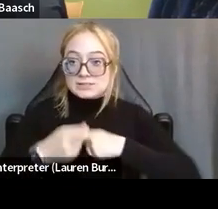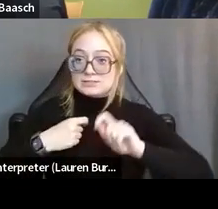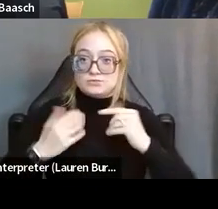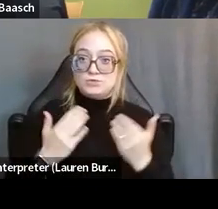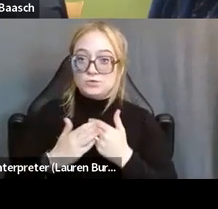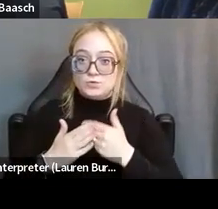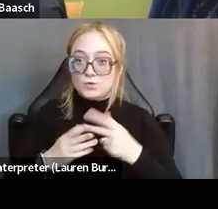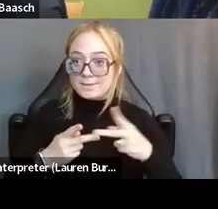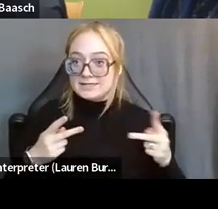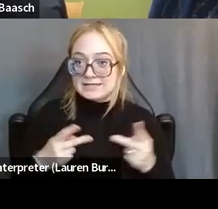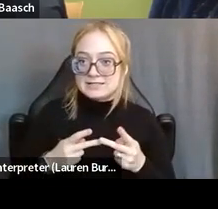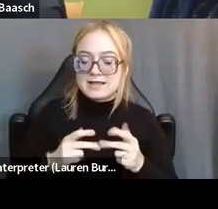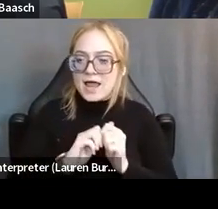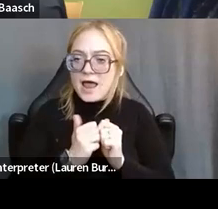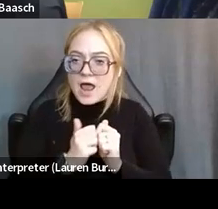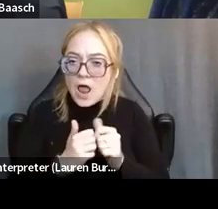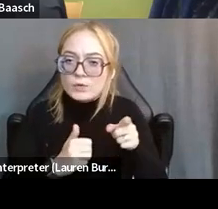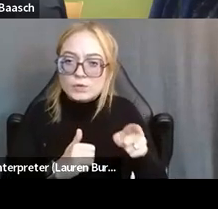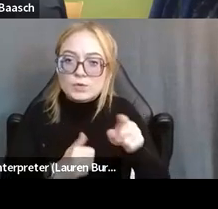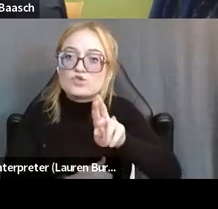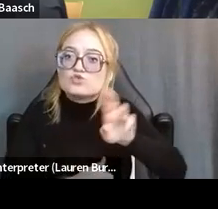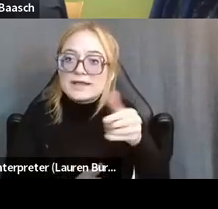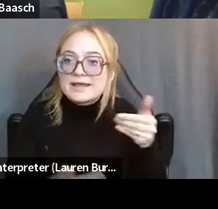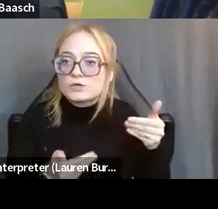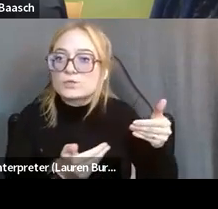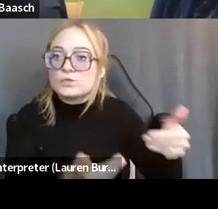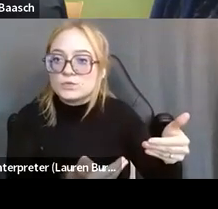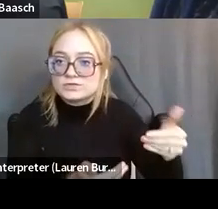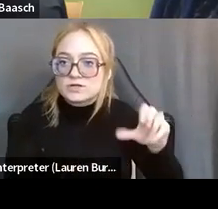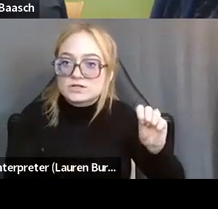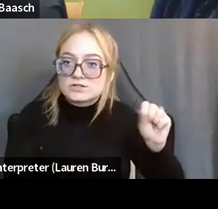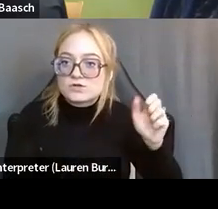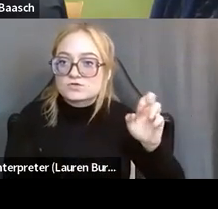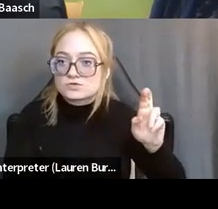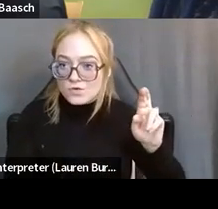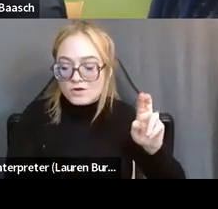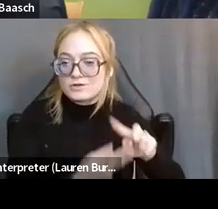How do you maybe in reintroduce SOAR, you know, to some of these folks through US orientation